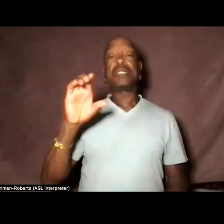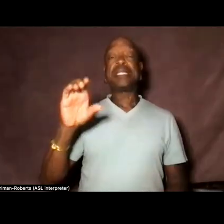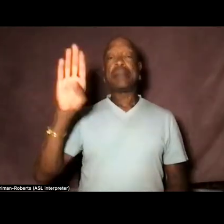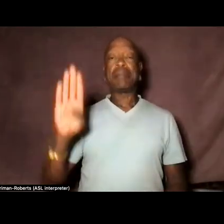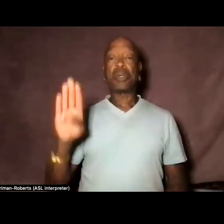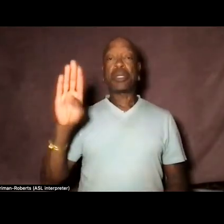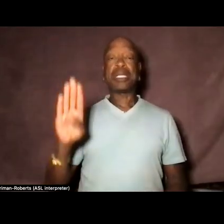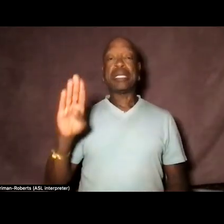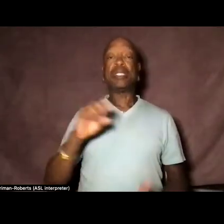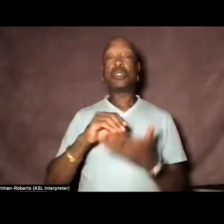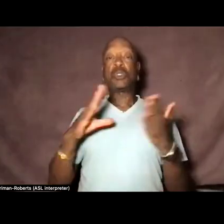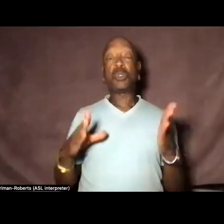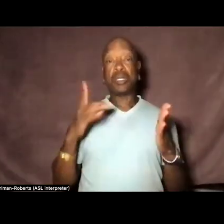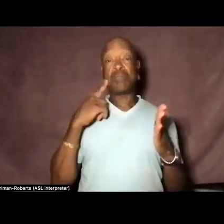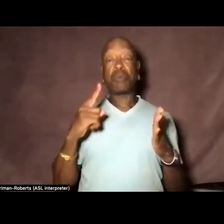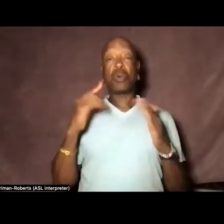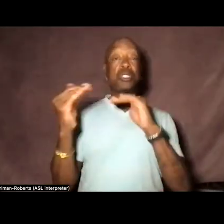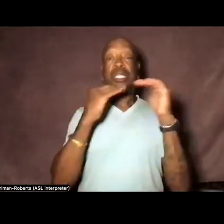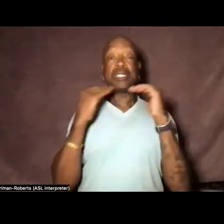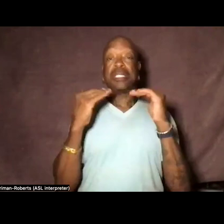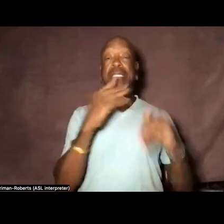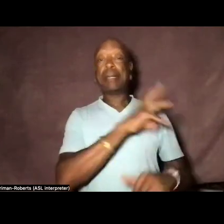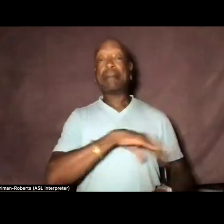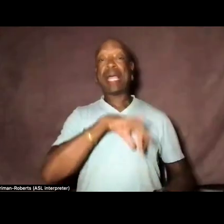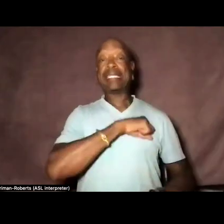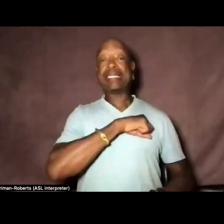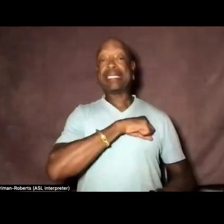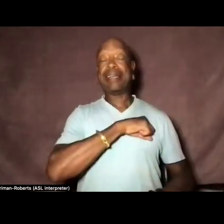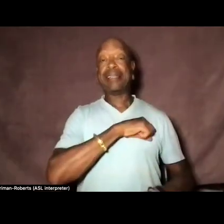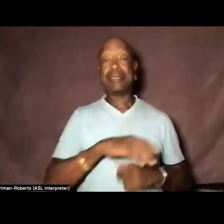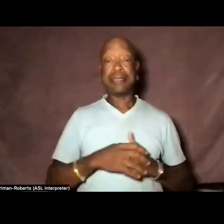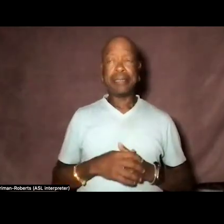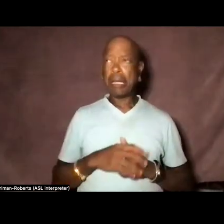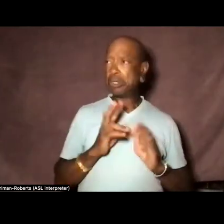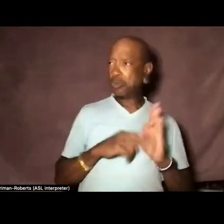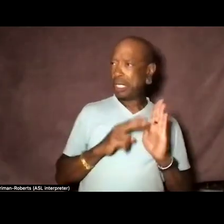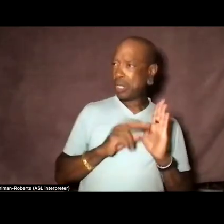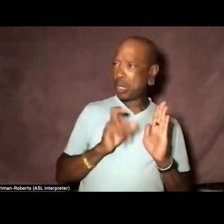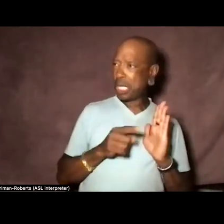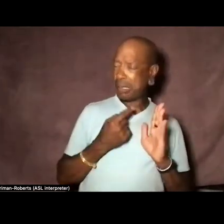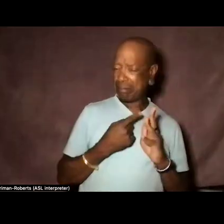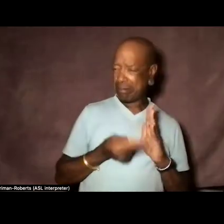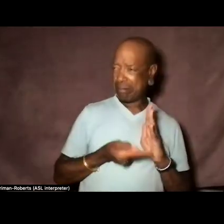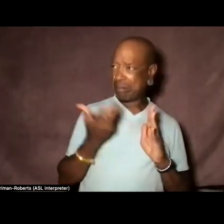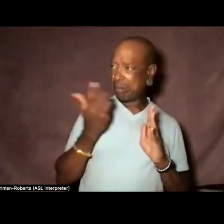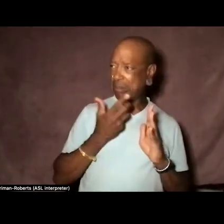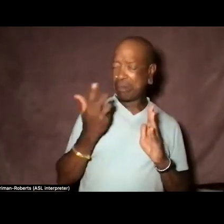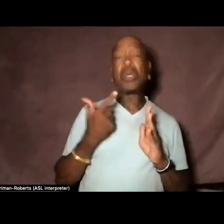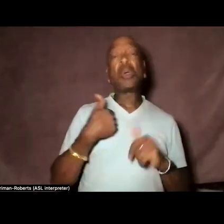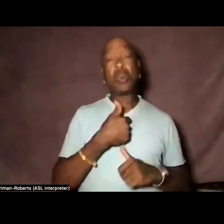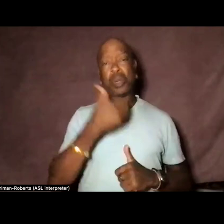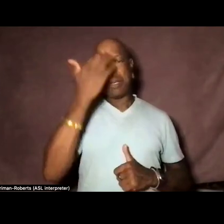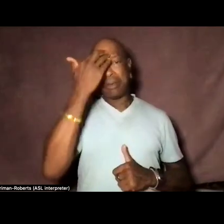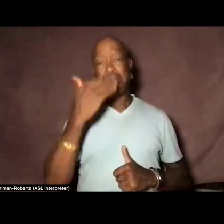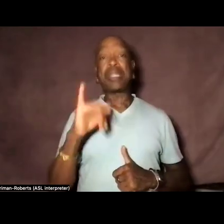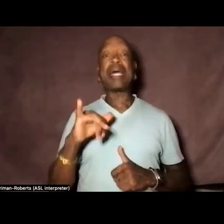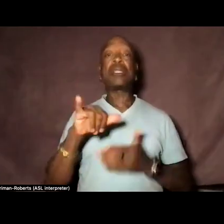justice in Palestine I ain't reading all that free Palestine um we know that in New York the